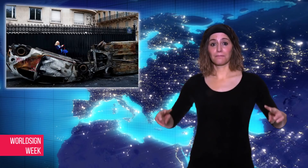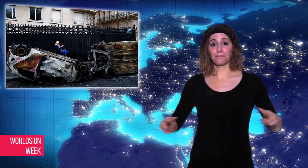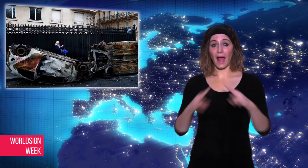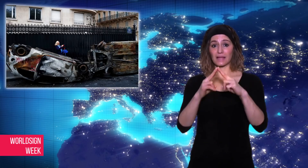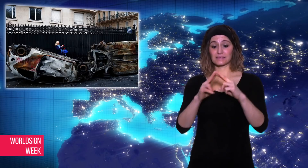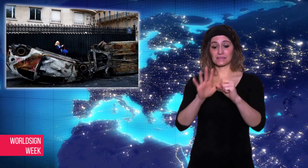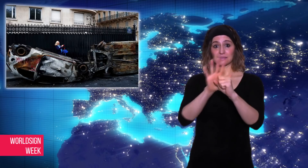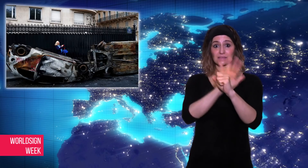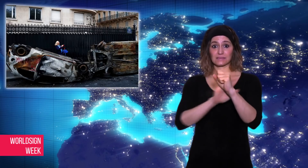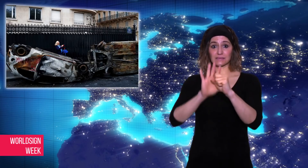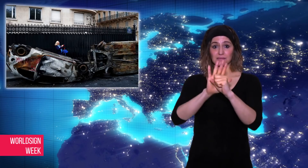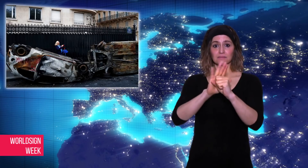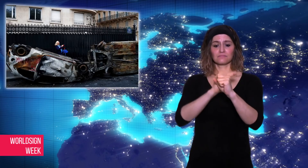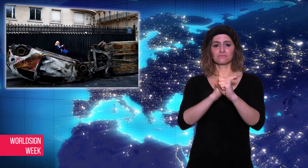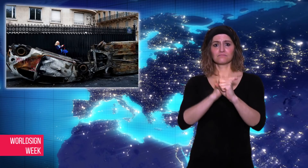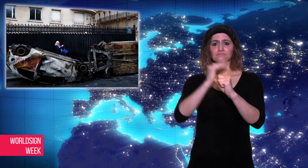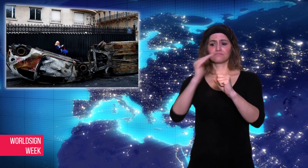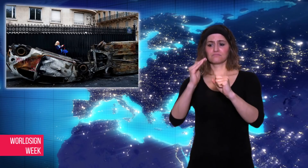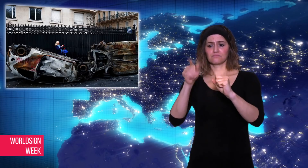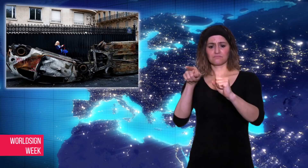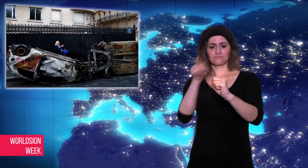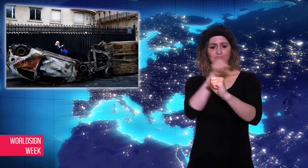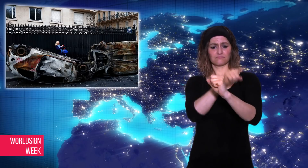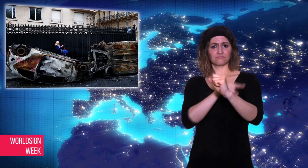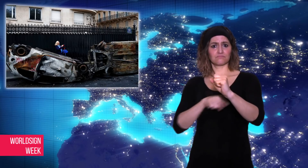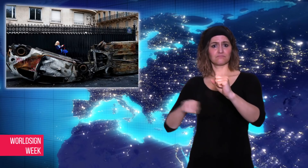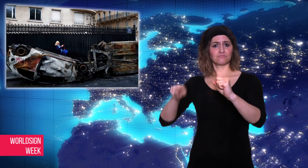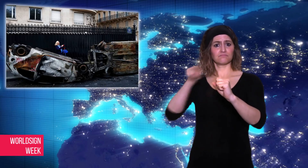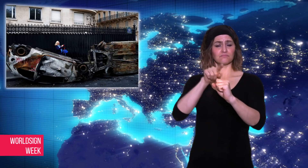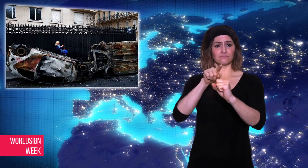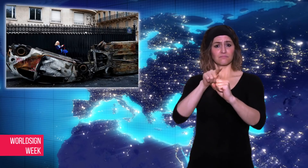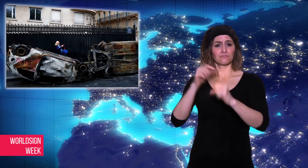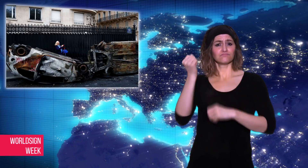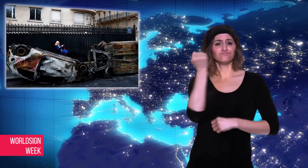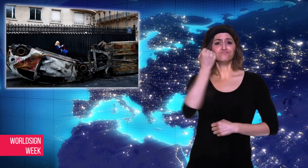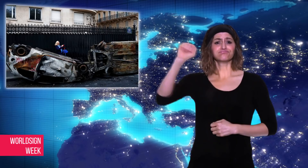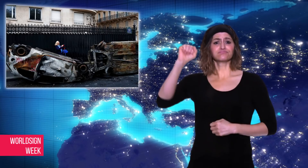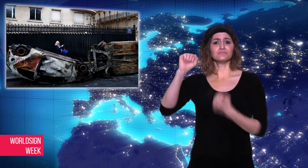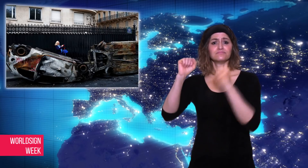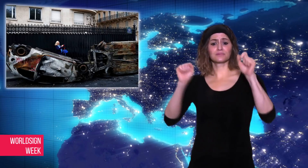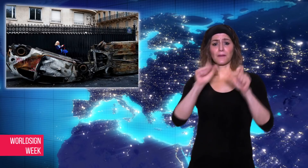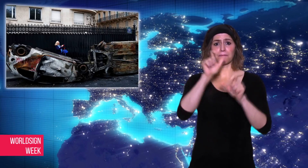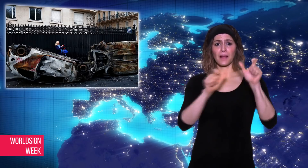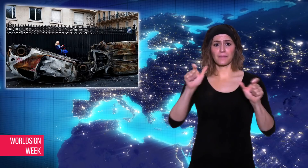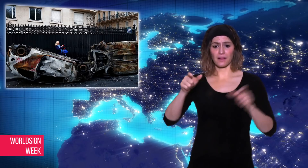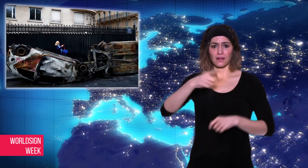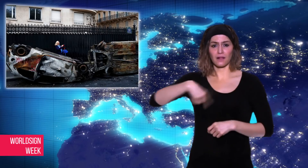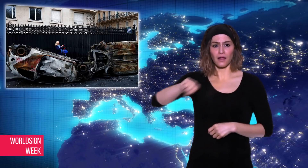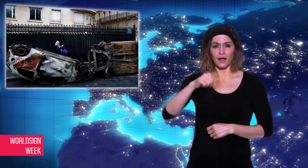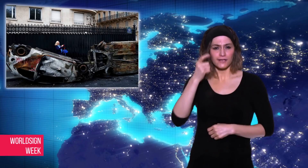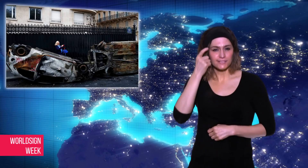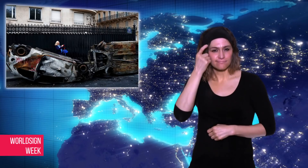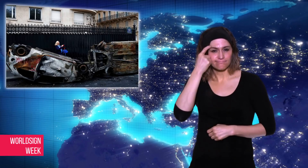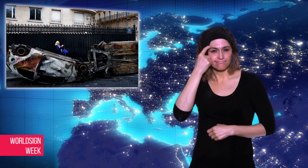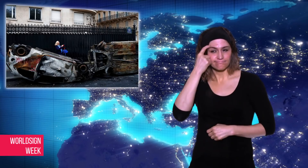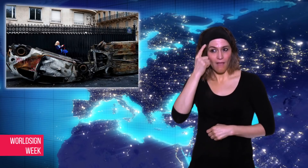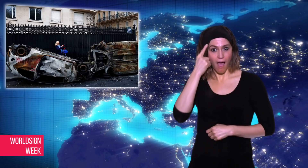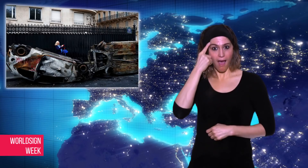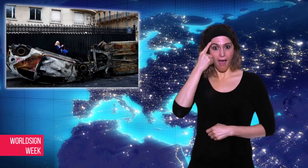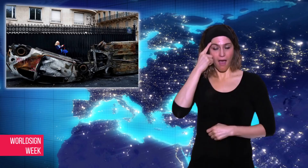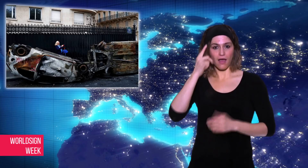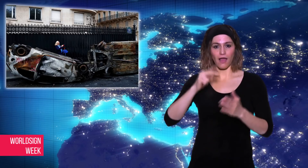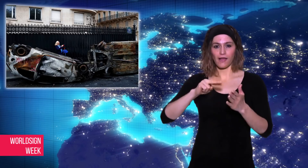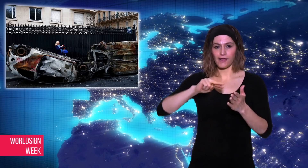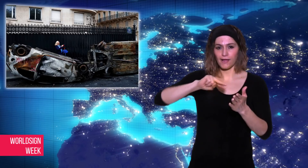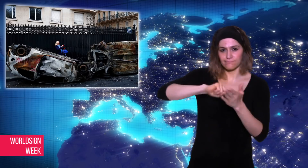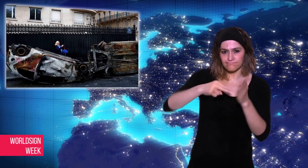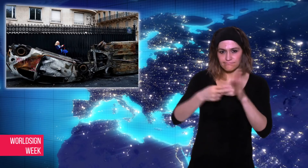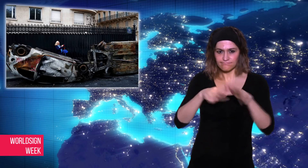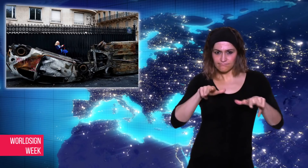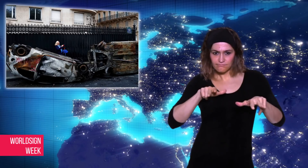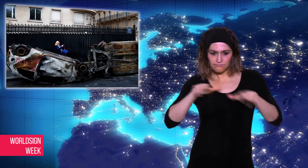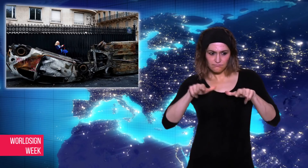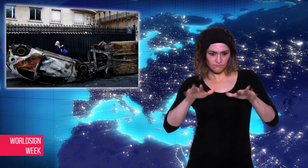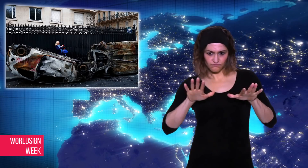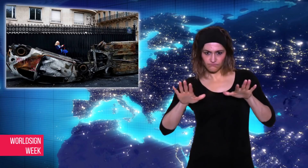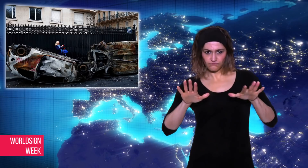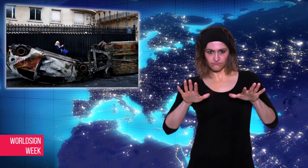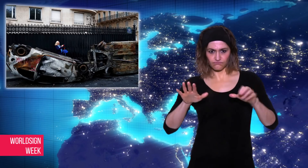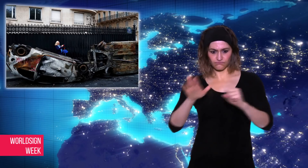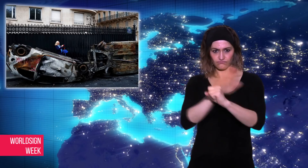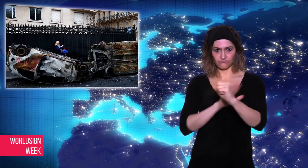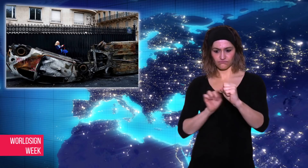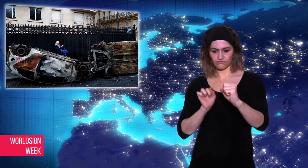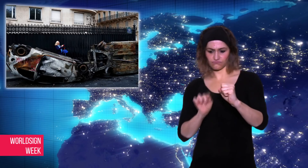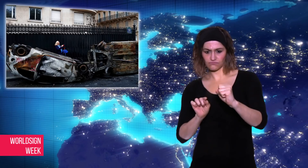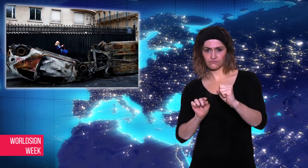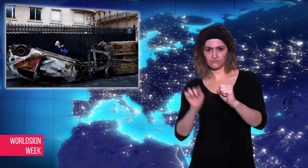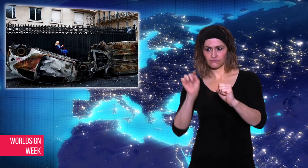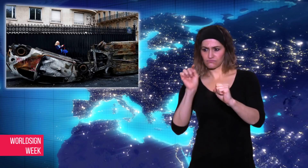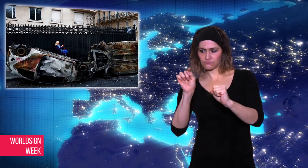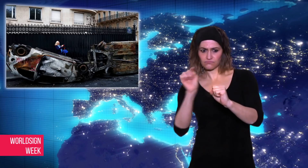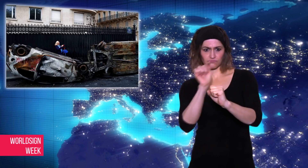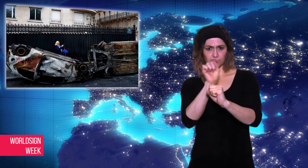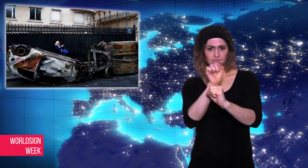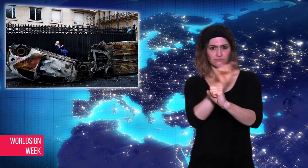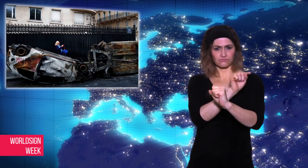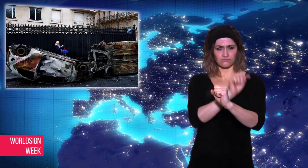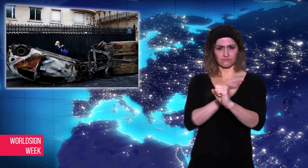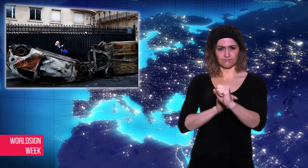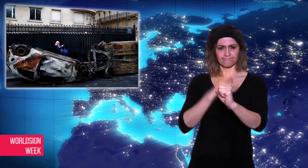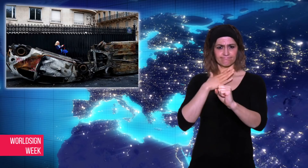Protesters outside Paris positioned themselves strategically